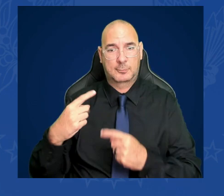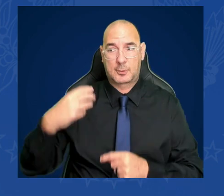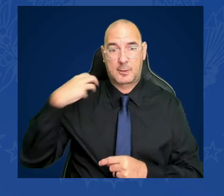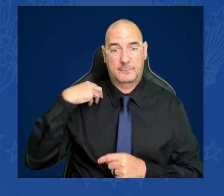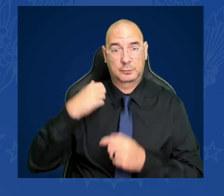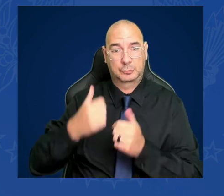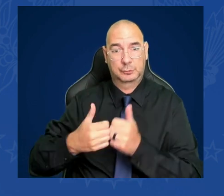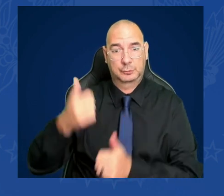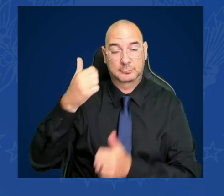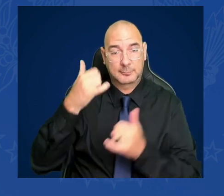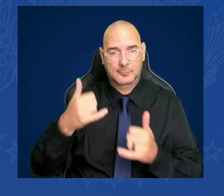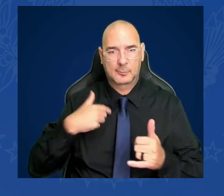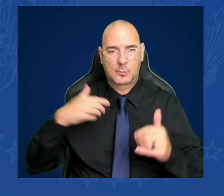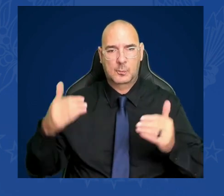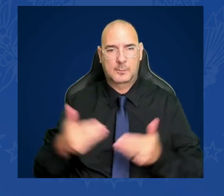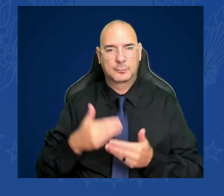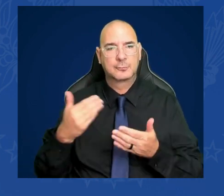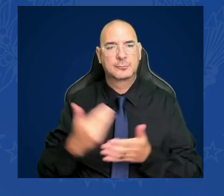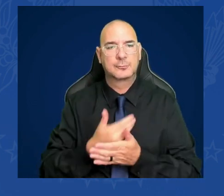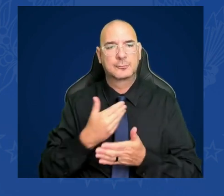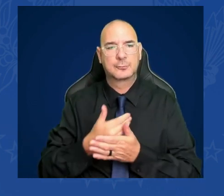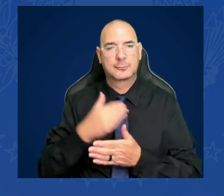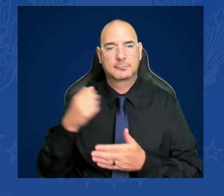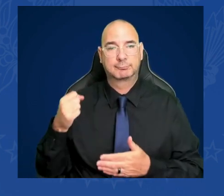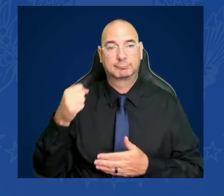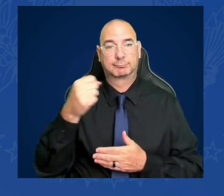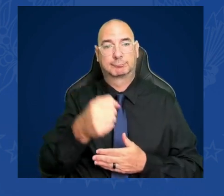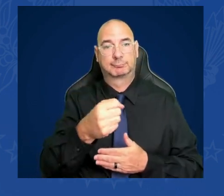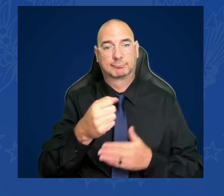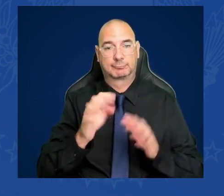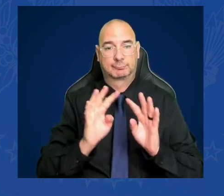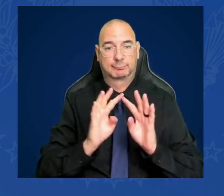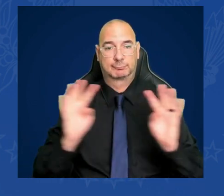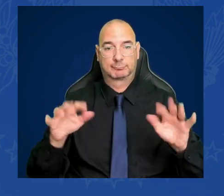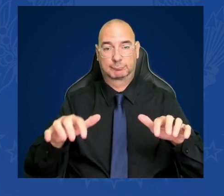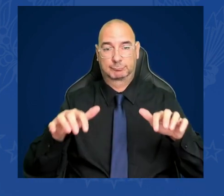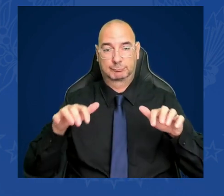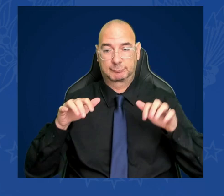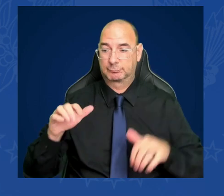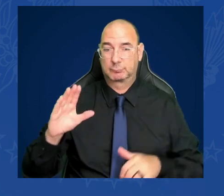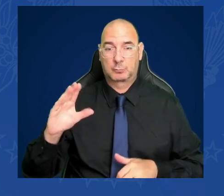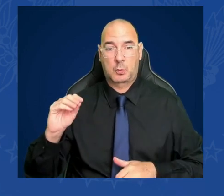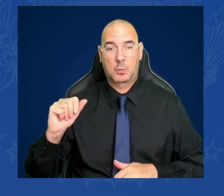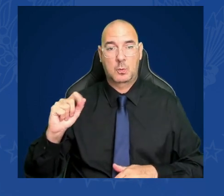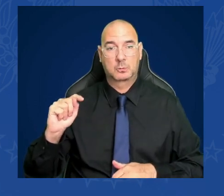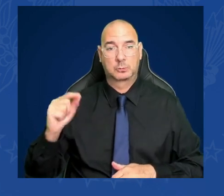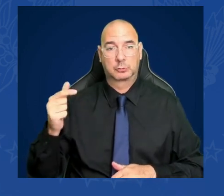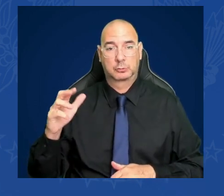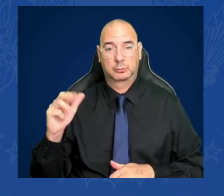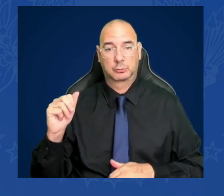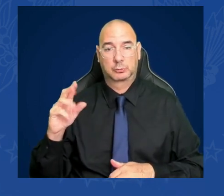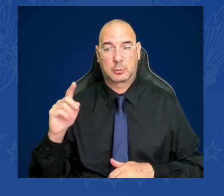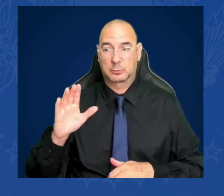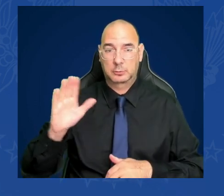of the United States Coast Guard. Their service and the service of coast. These throughout the years to follow